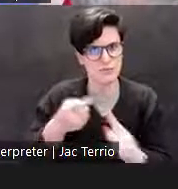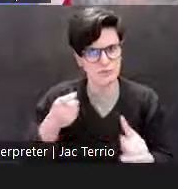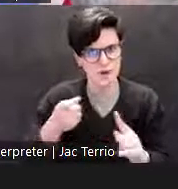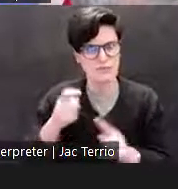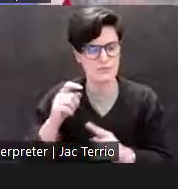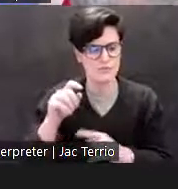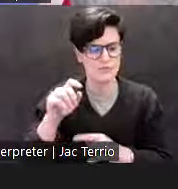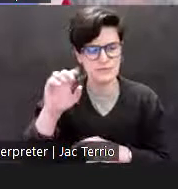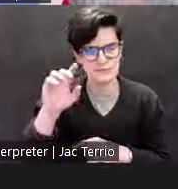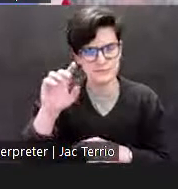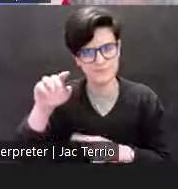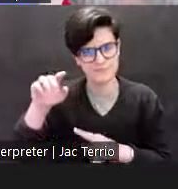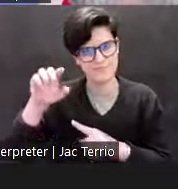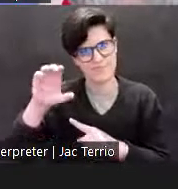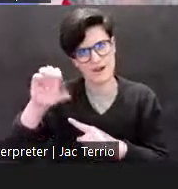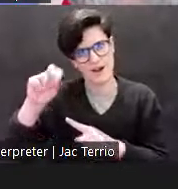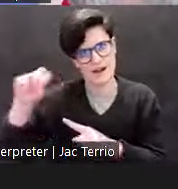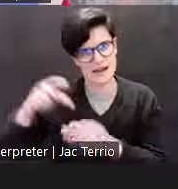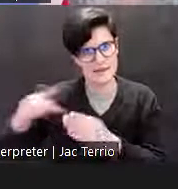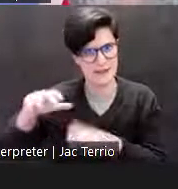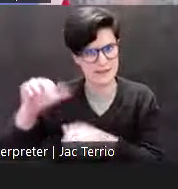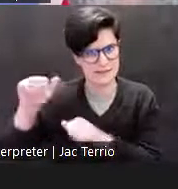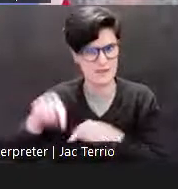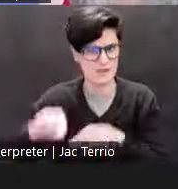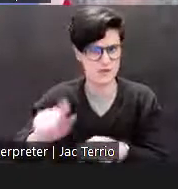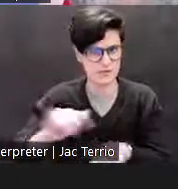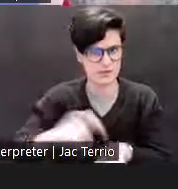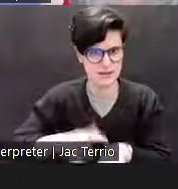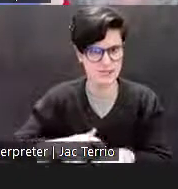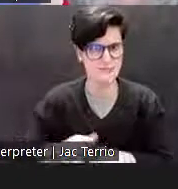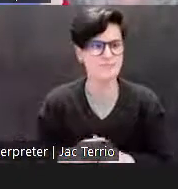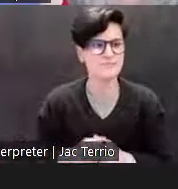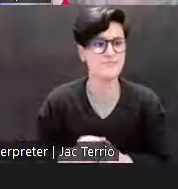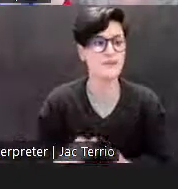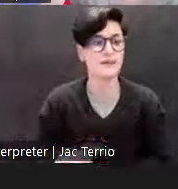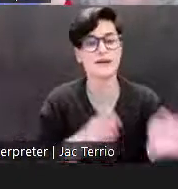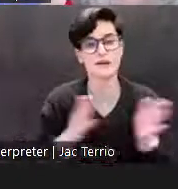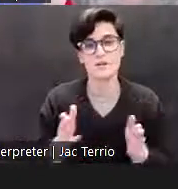15:46:24 One of the reasons was that caregiver leave for a family member. The definition